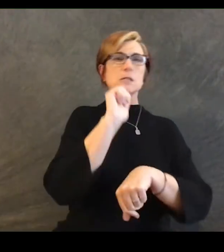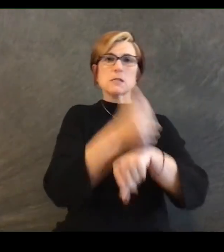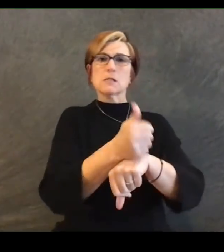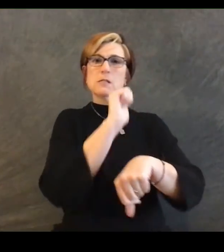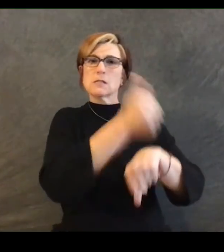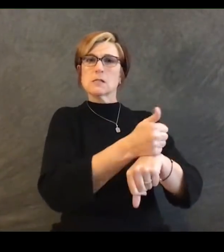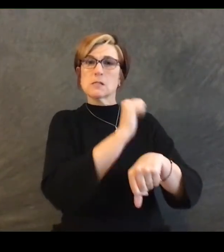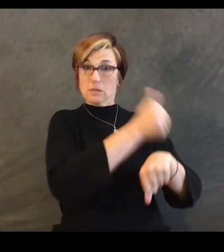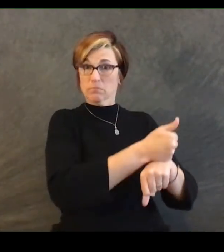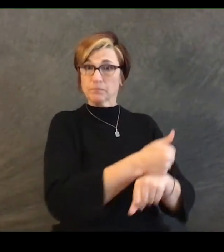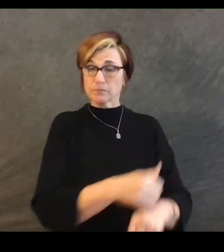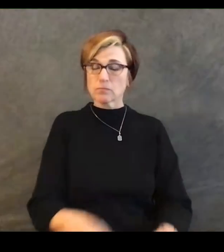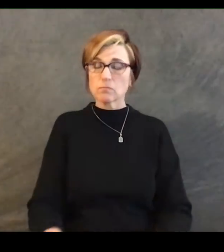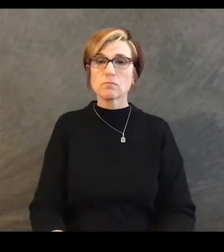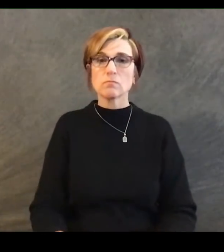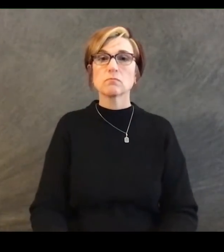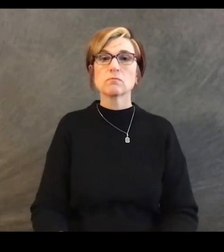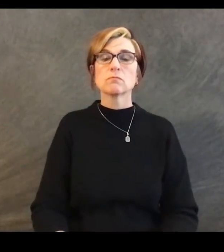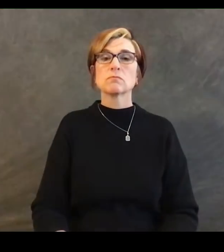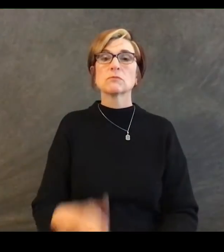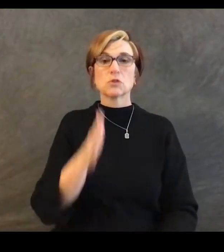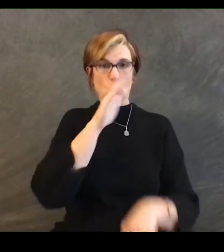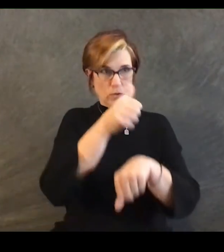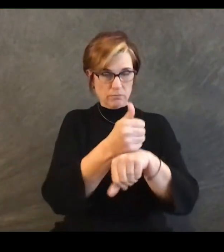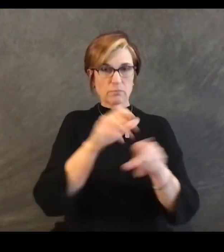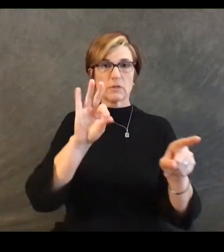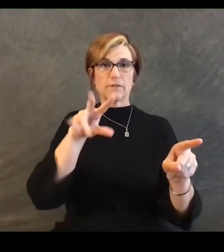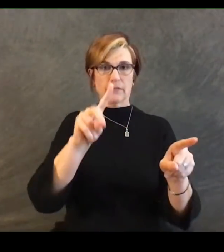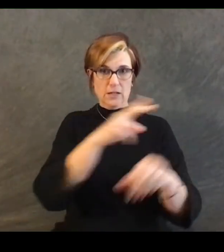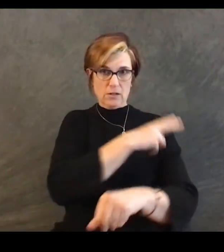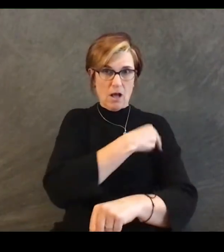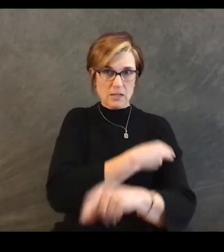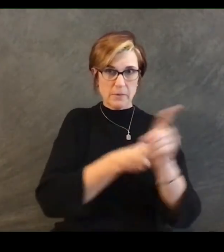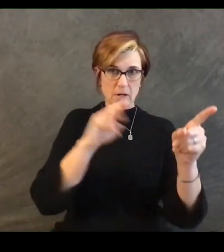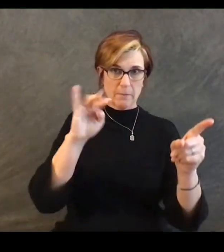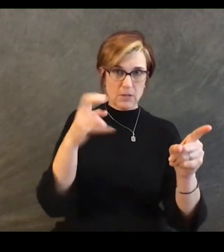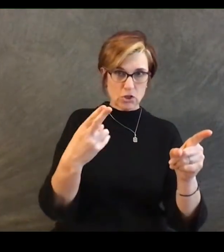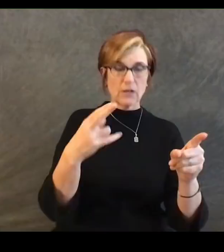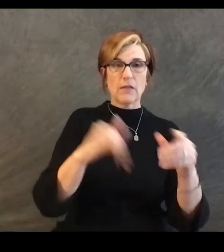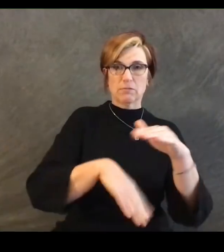doing a field hospital in Michigan of 250 beds that we may be doubling it up